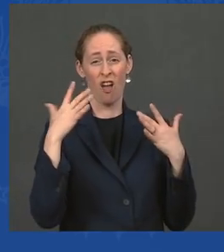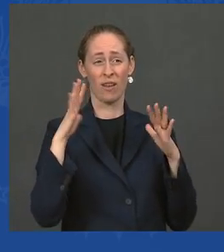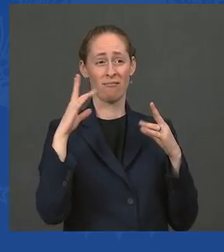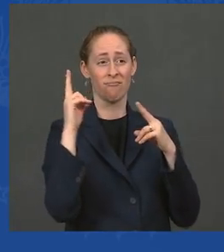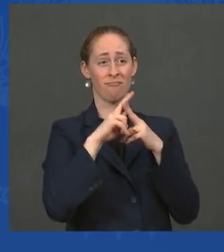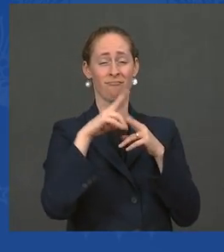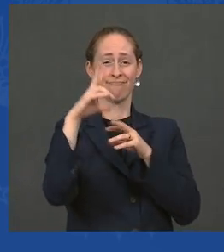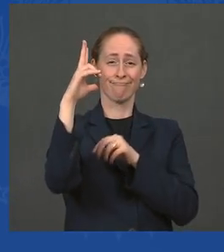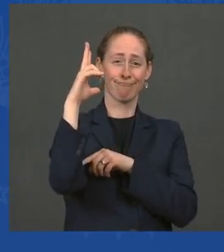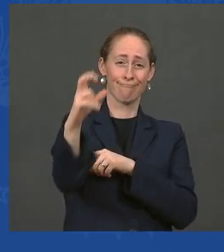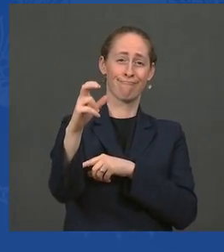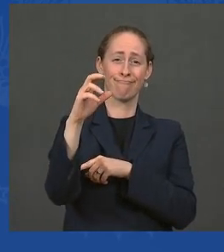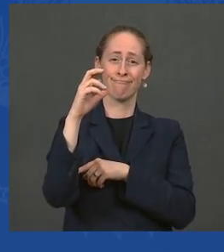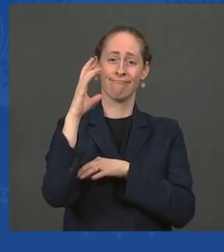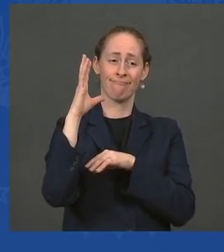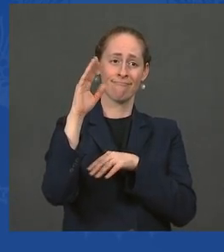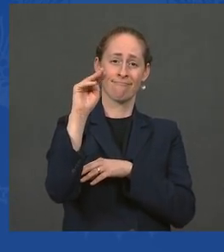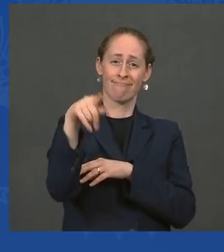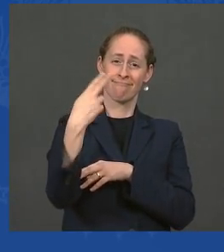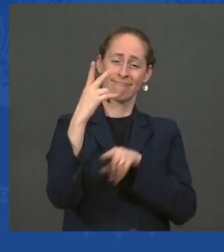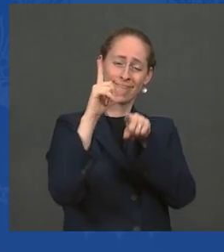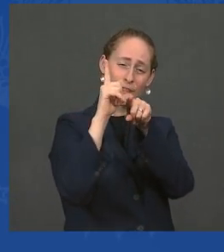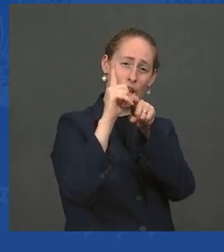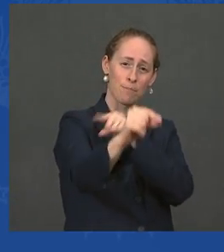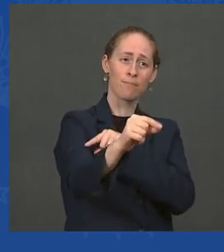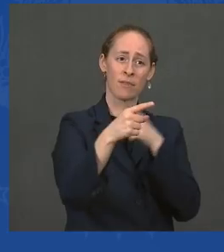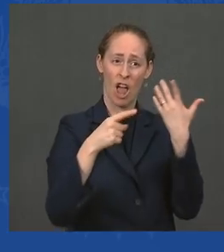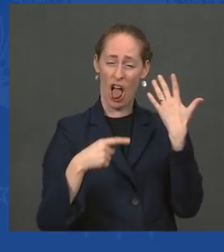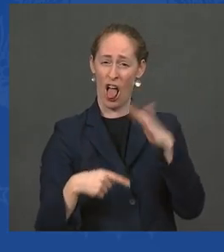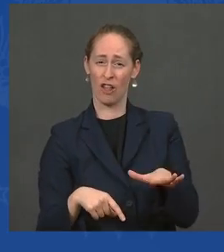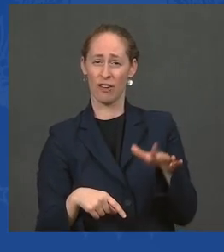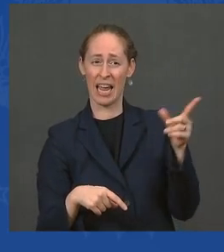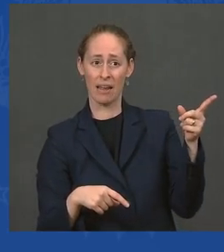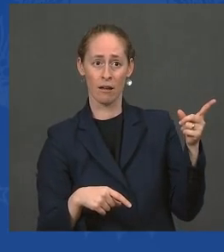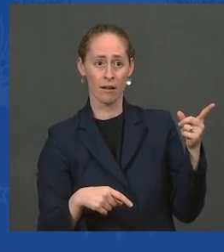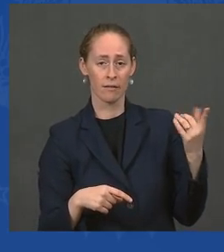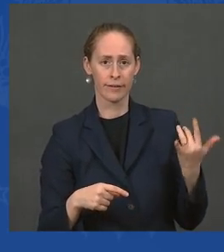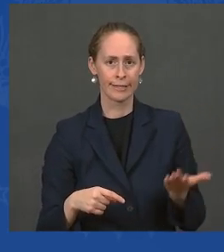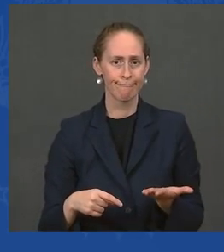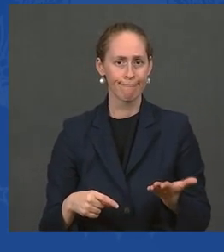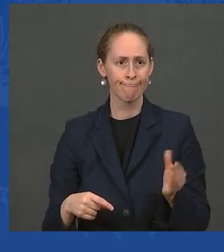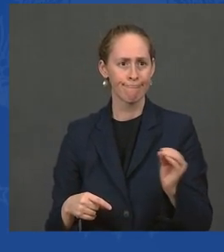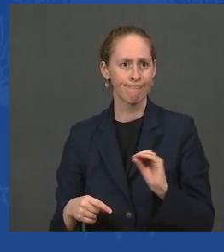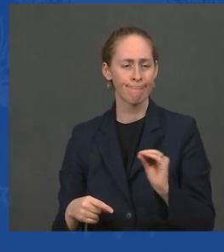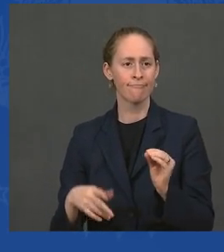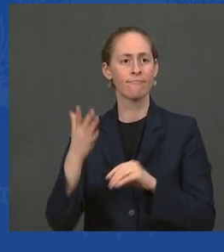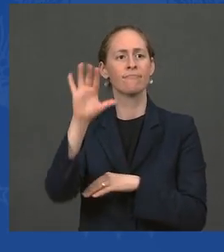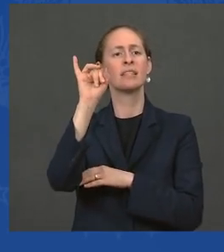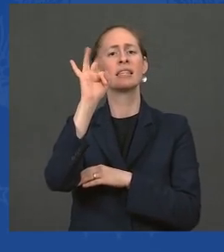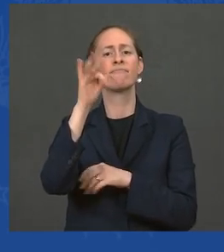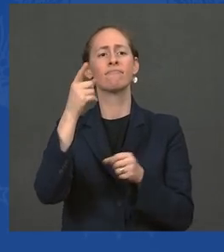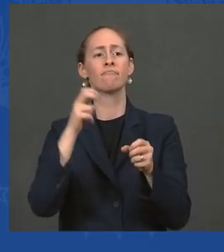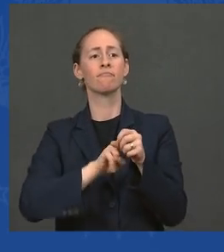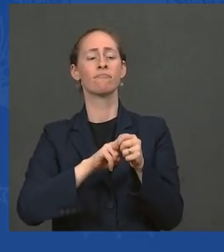You say, "What difference does that make, Biden?" Well, guess what? If you can get in a train and go from here to Washington much faster